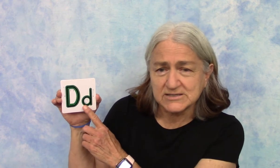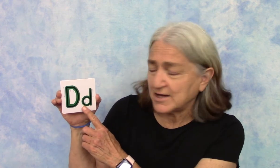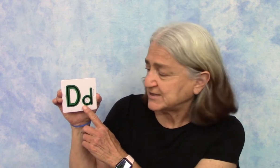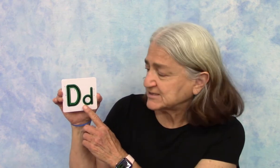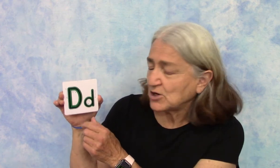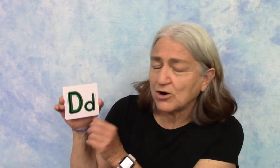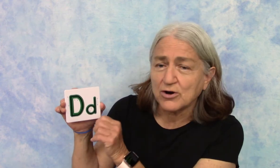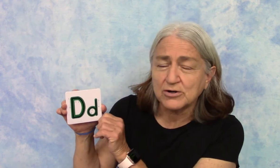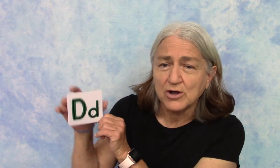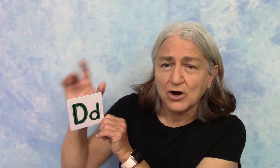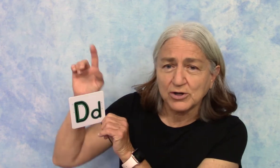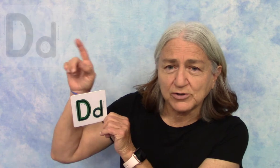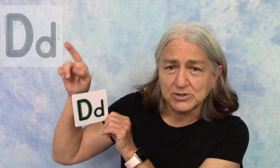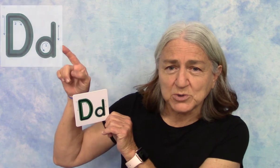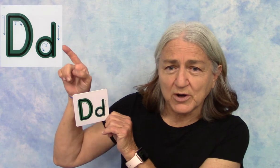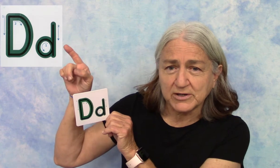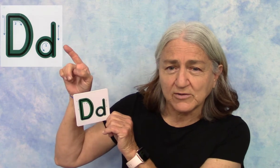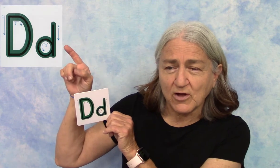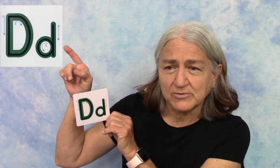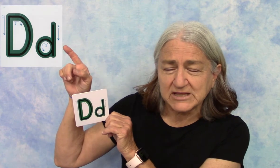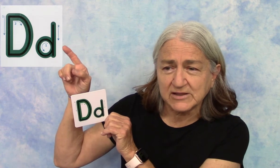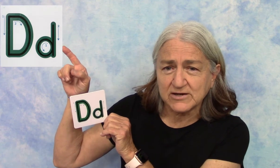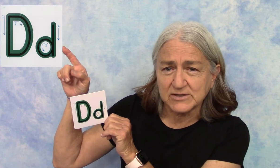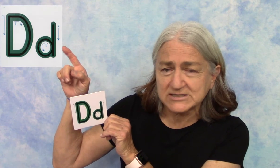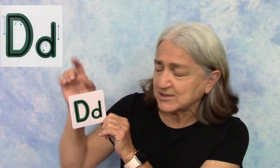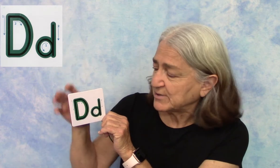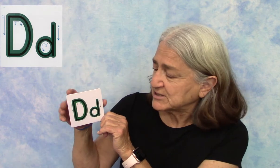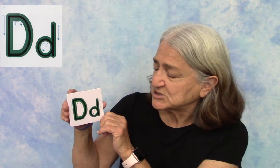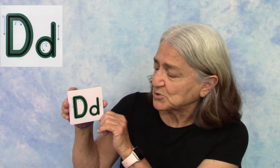on this card or you can draw it along with the letter that's up on the screen.